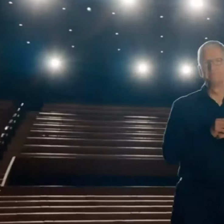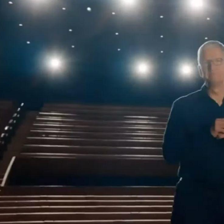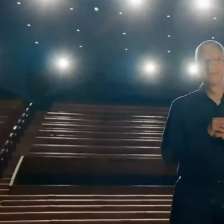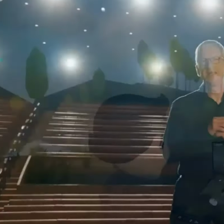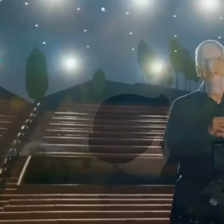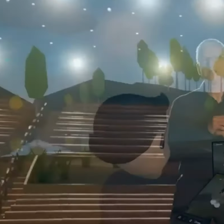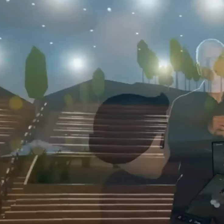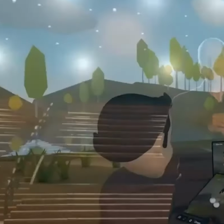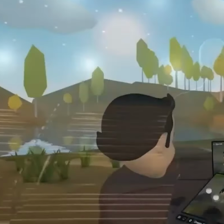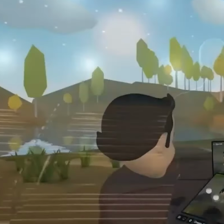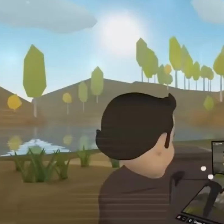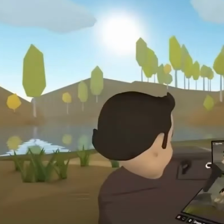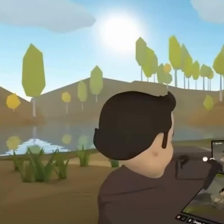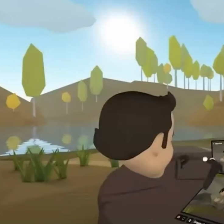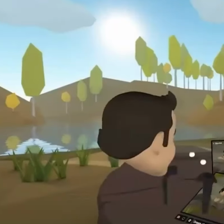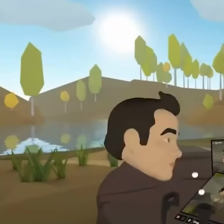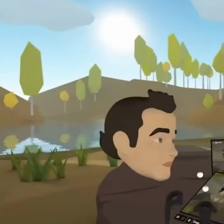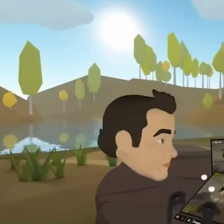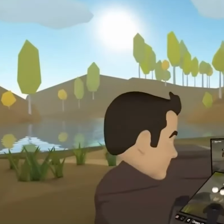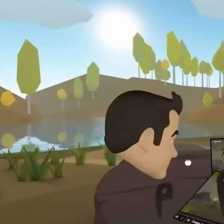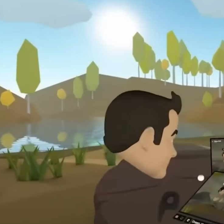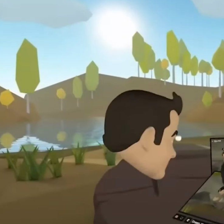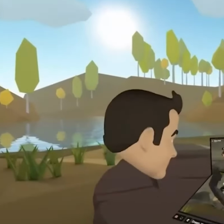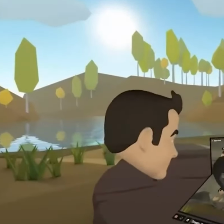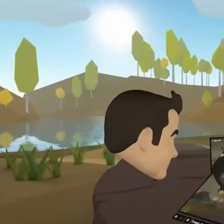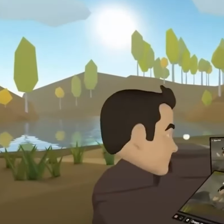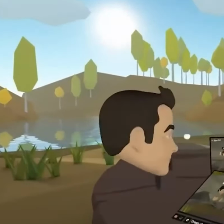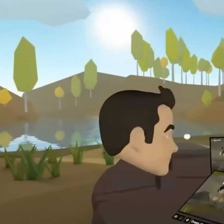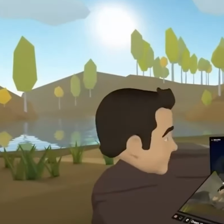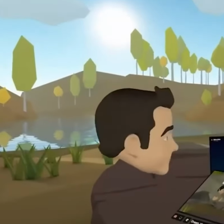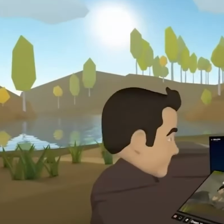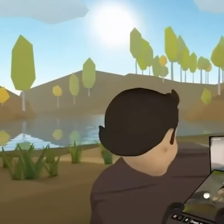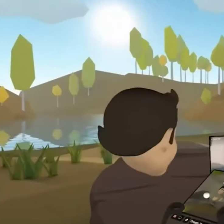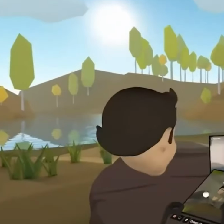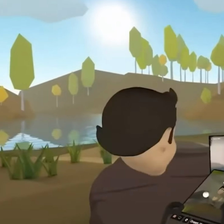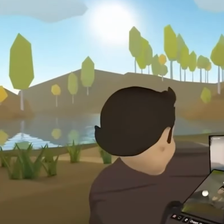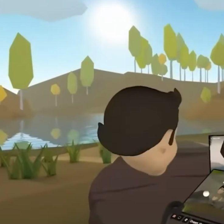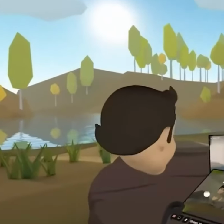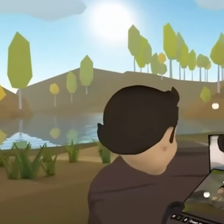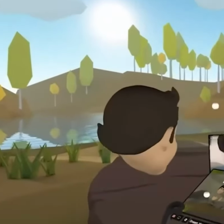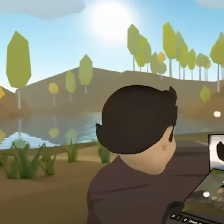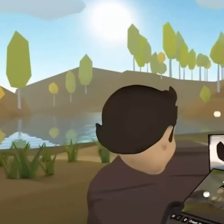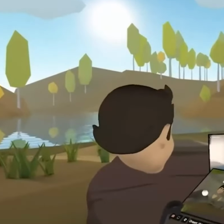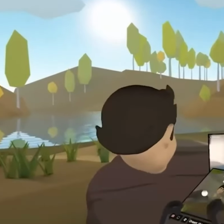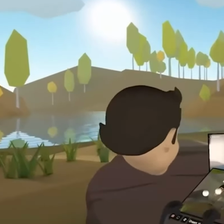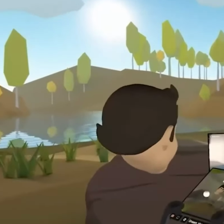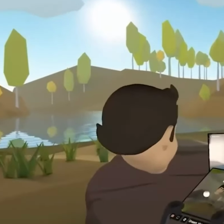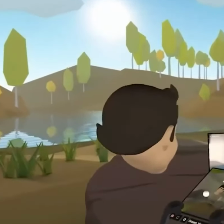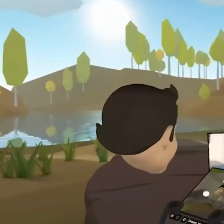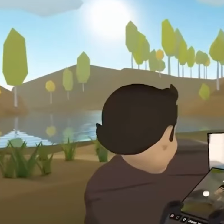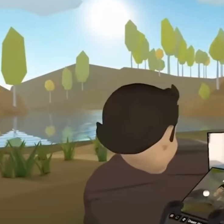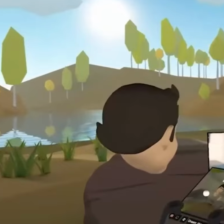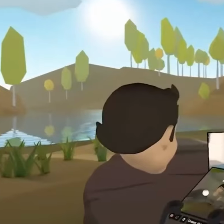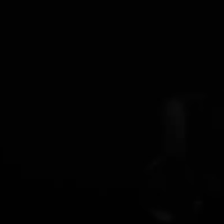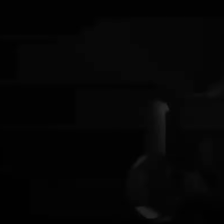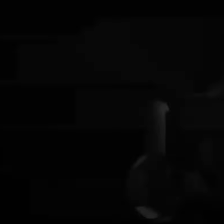XR professionals are consistently asked Chadwick Turner: Can VR be the platform for the future of work and play?